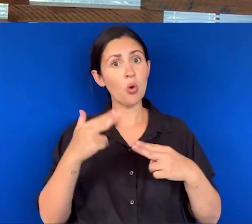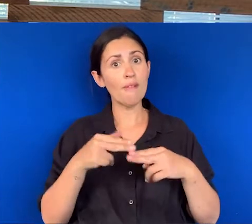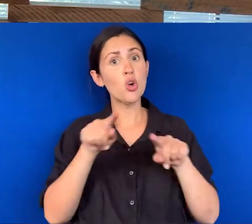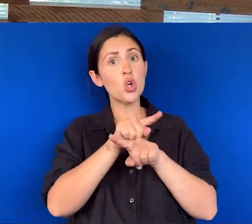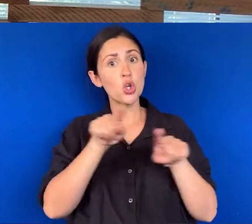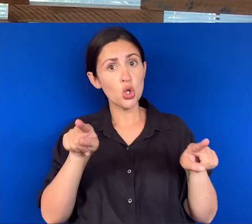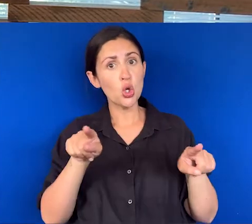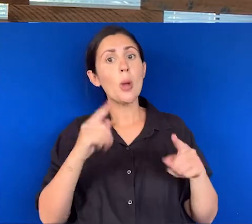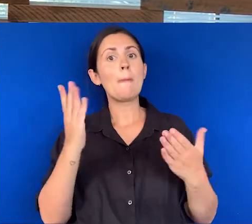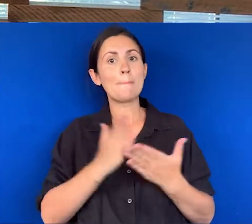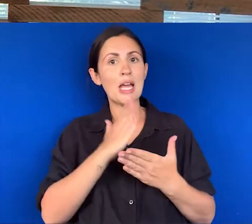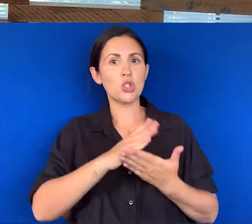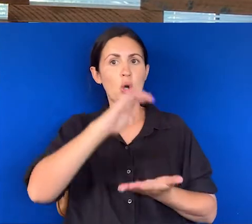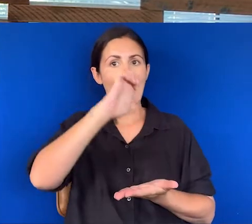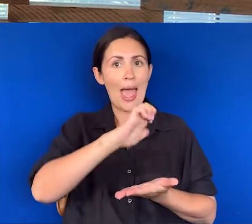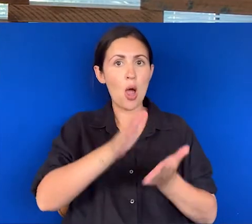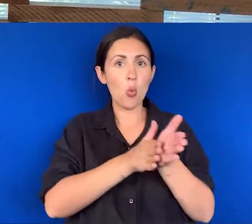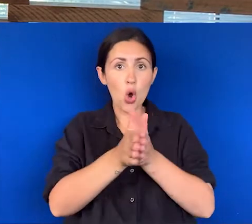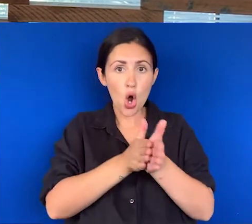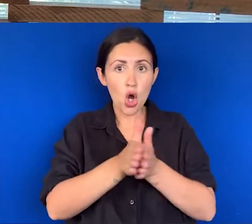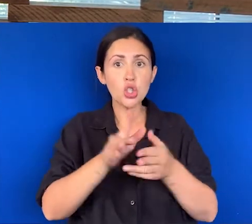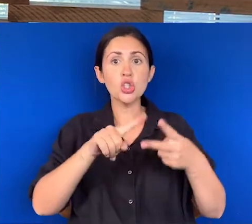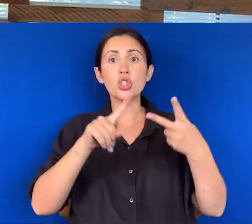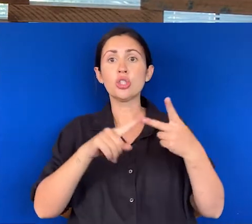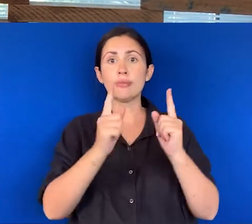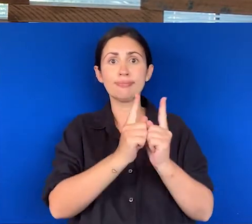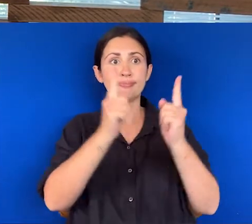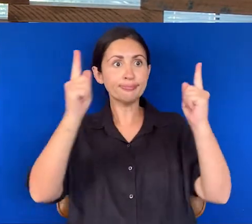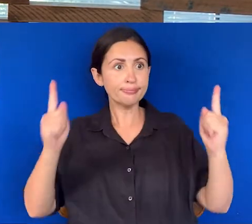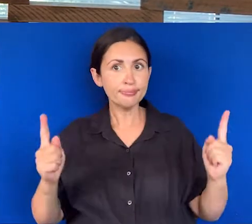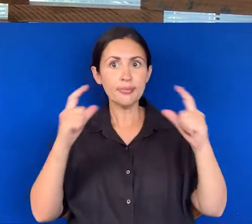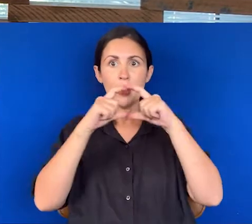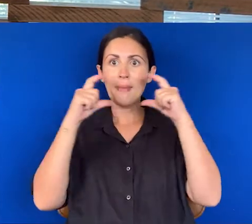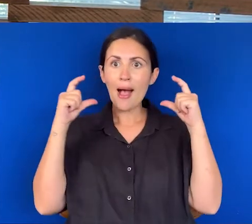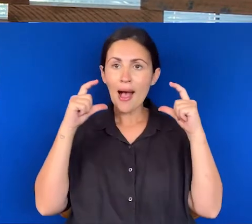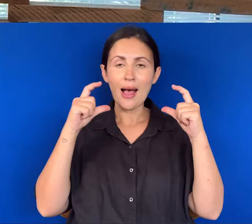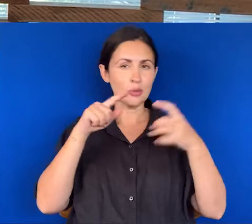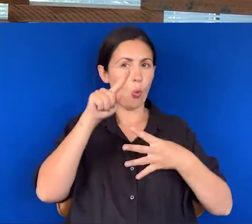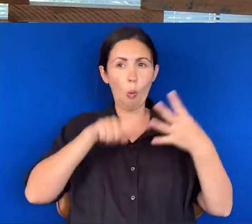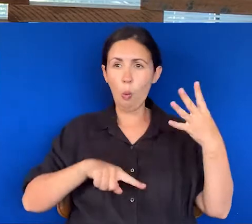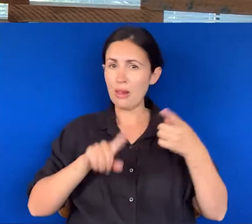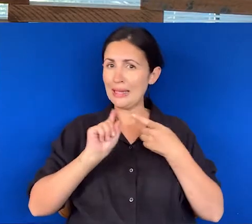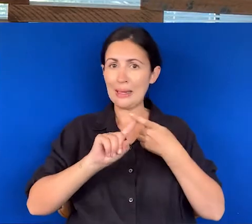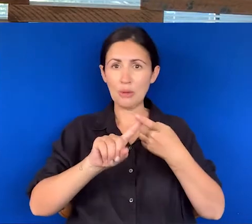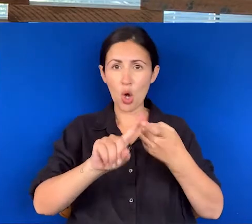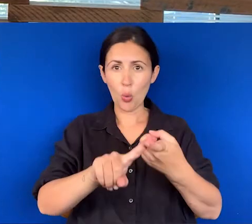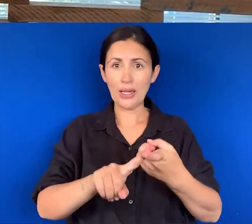that we've been doing so effectively over the last two years. So, remember, if you've got any symptoms at all,